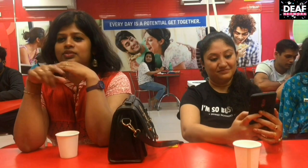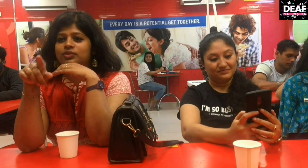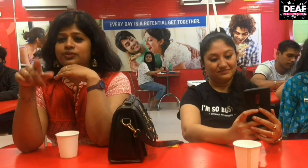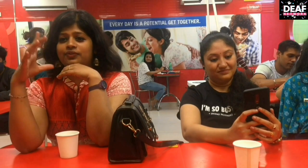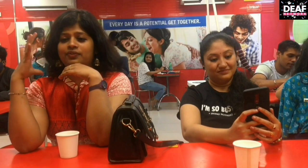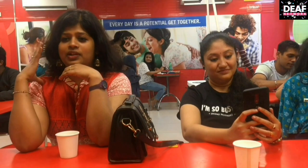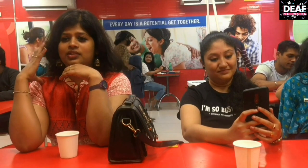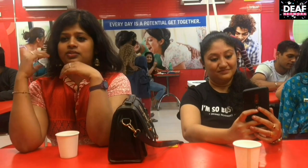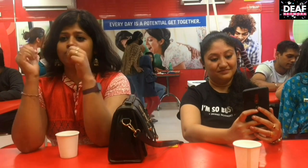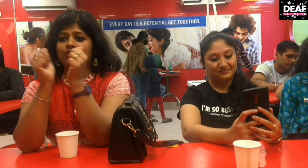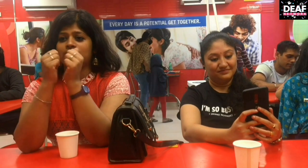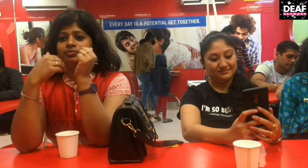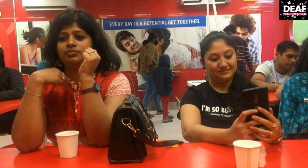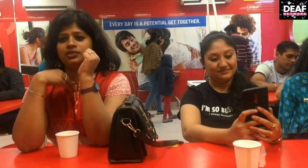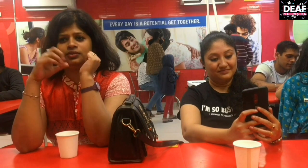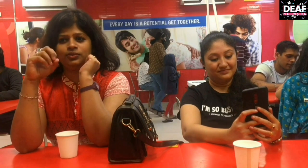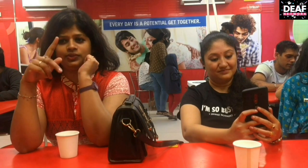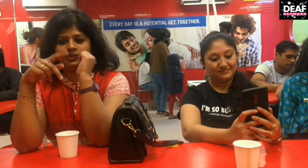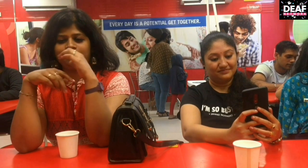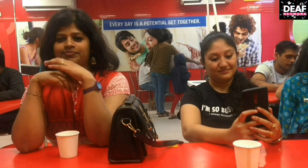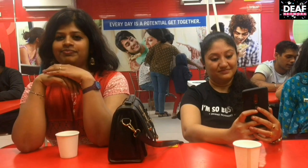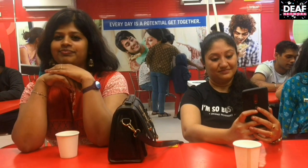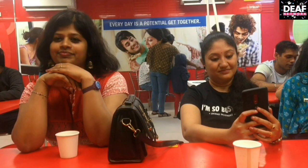Are you fine with my decisions?